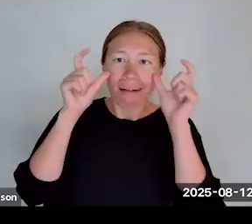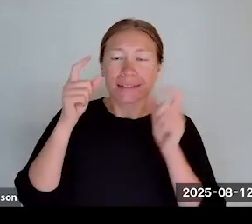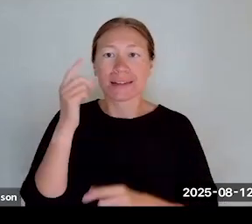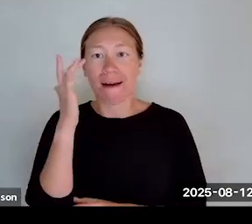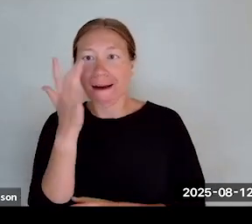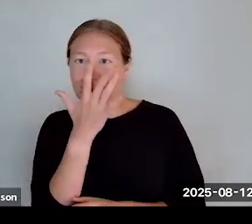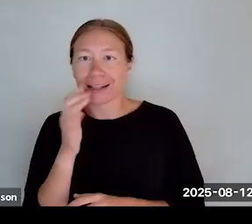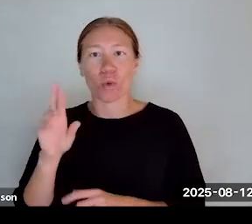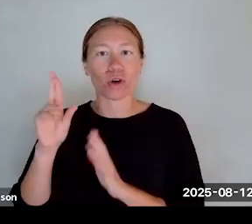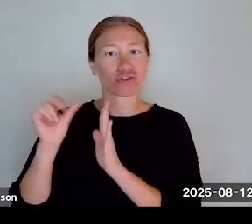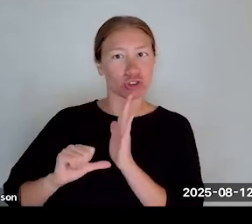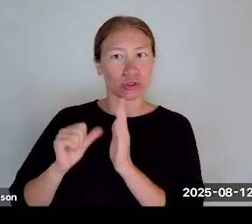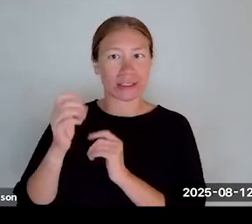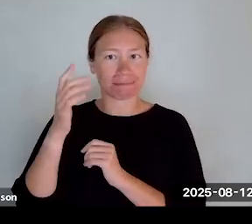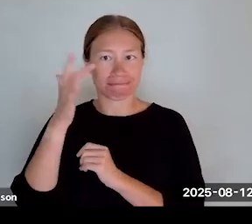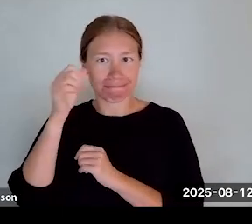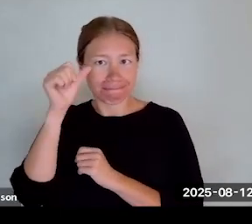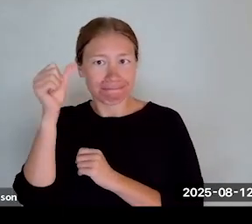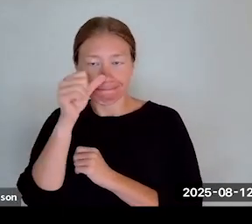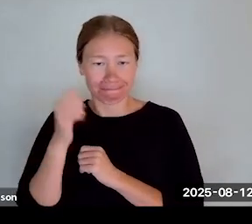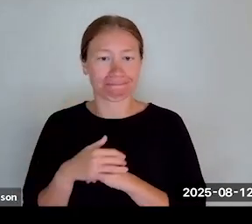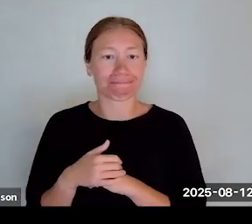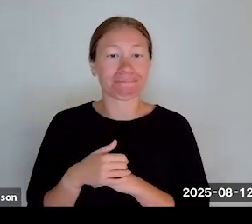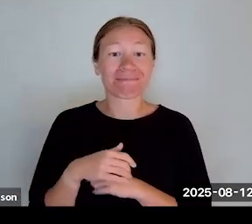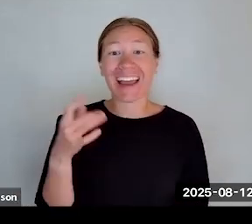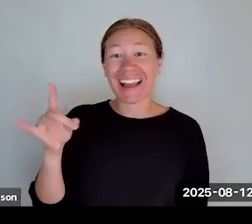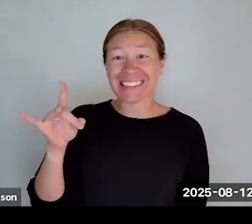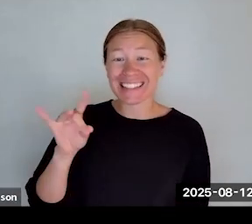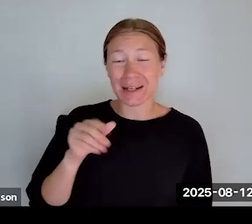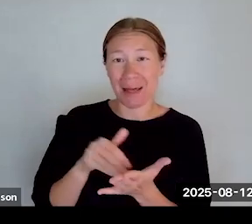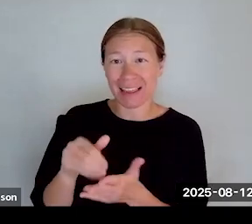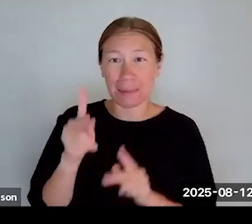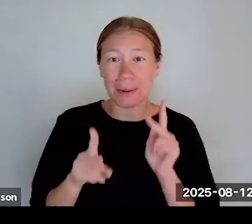18 million people have disabilities related to their voice, such as damage to vocal cords